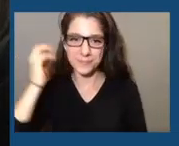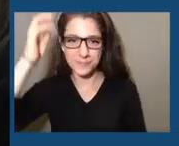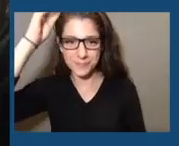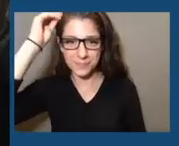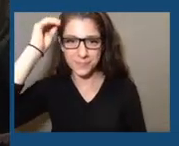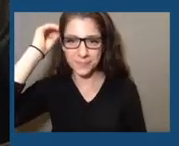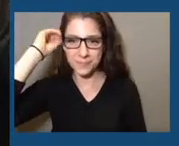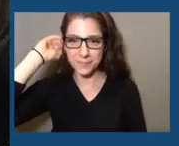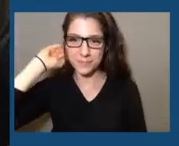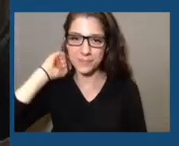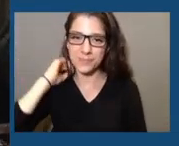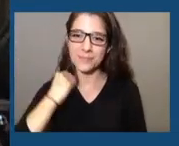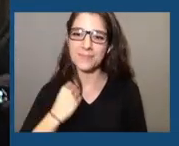Good morning. Good morning.